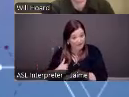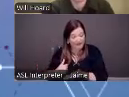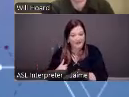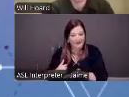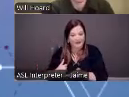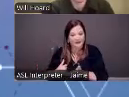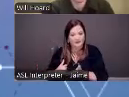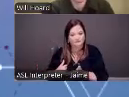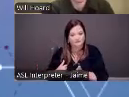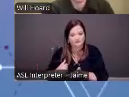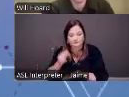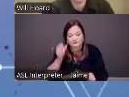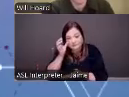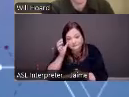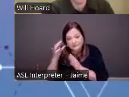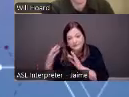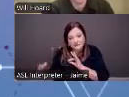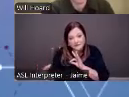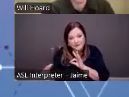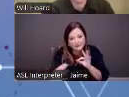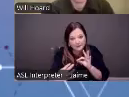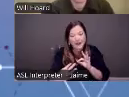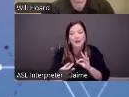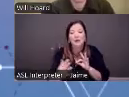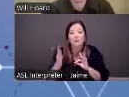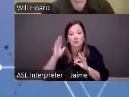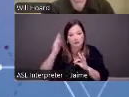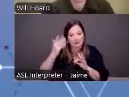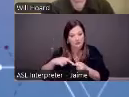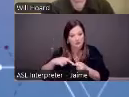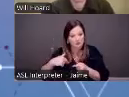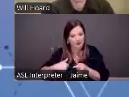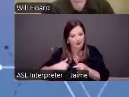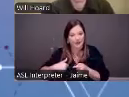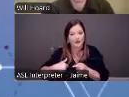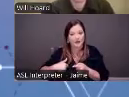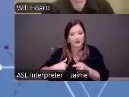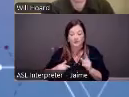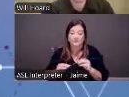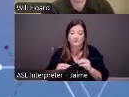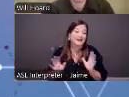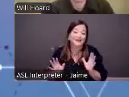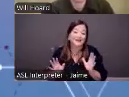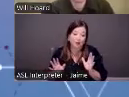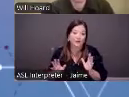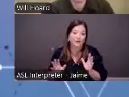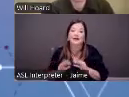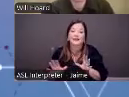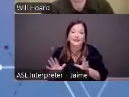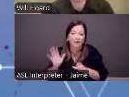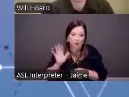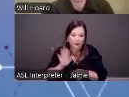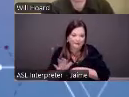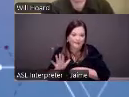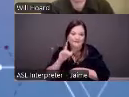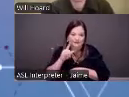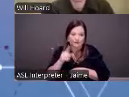that I heard from folks was that it was clear. It was clear enough for you all why you were doing that